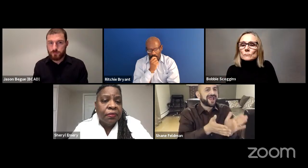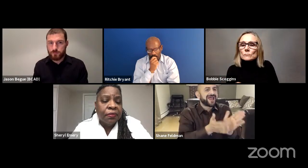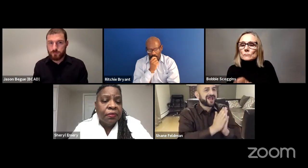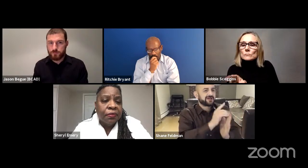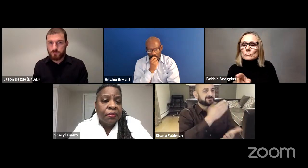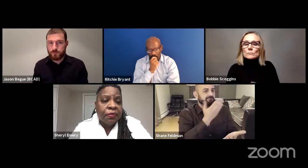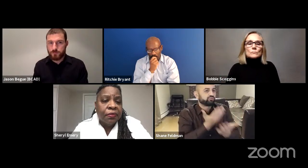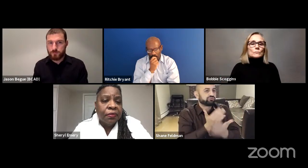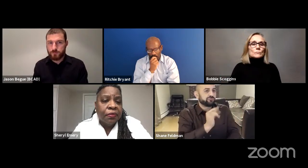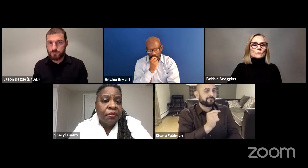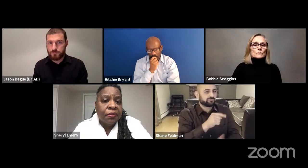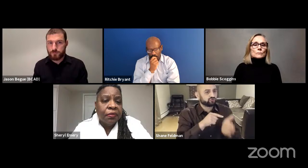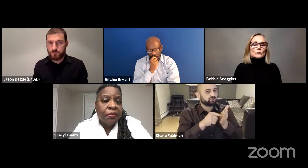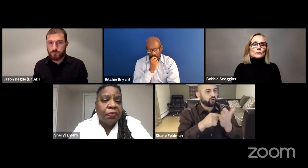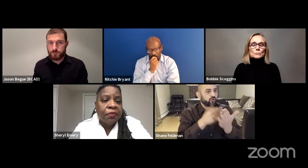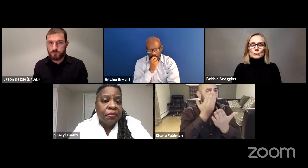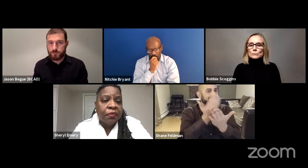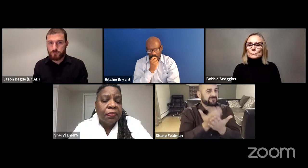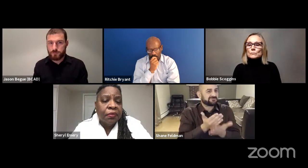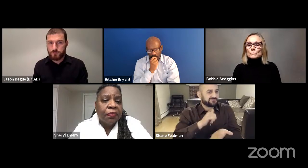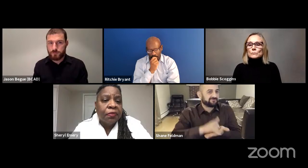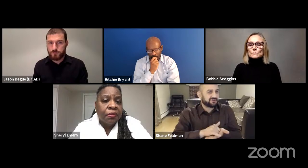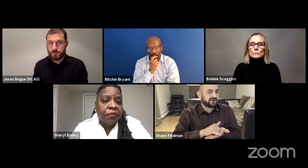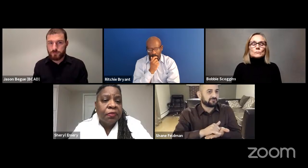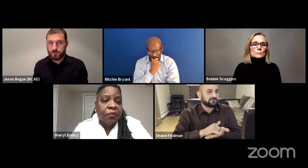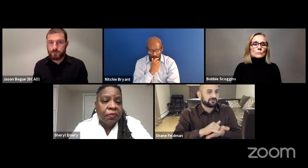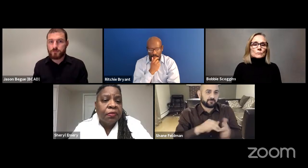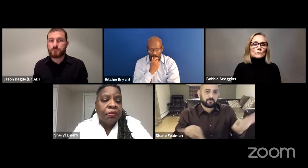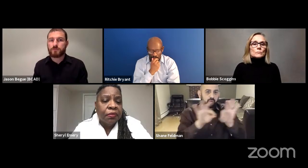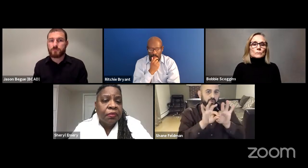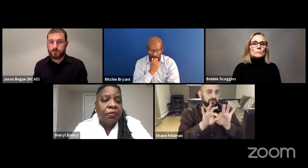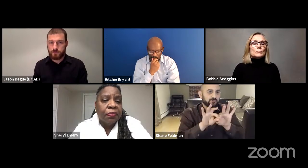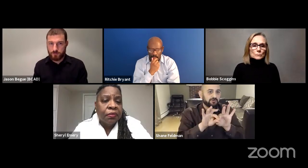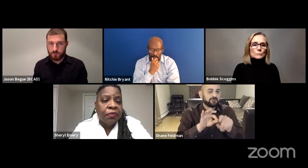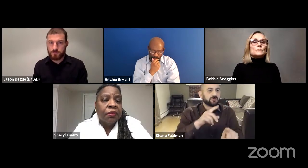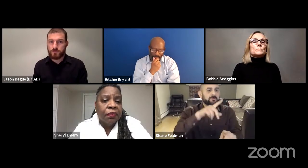Again, if you're told that it's valid, you would like to ask for proof of such validity.